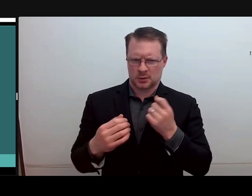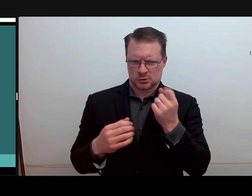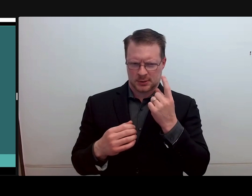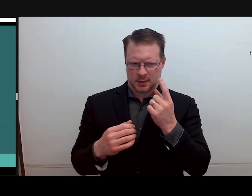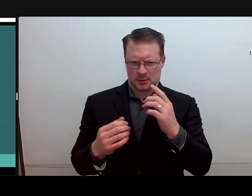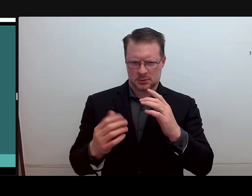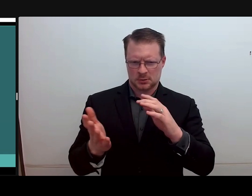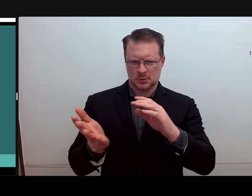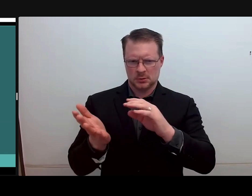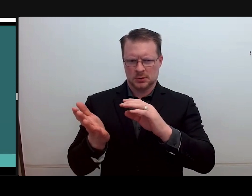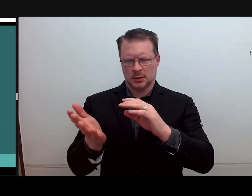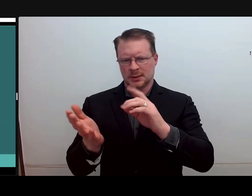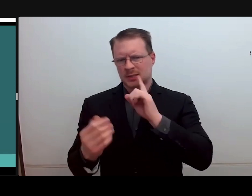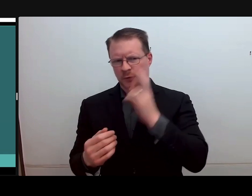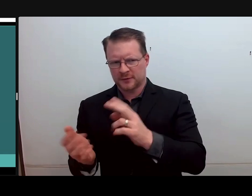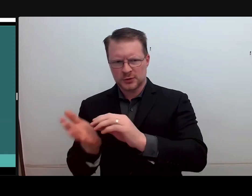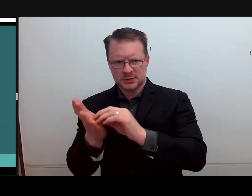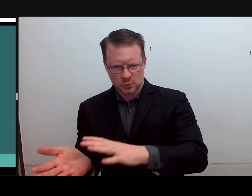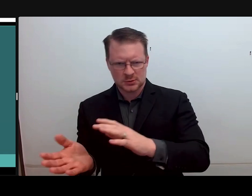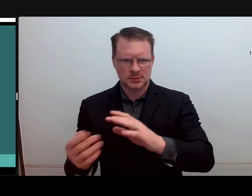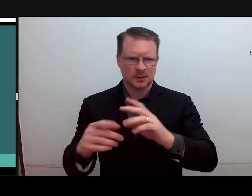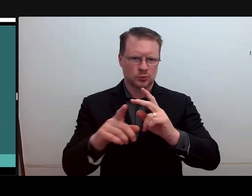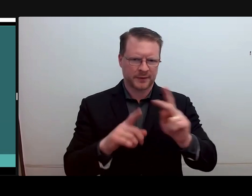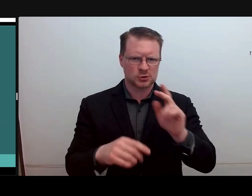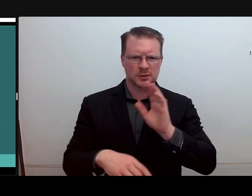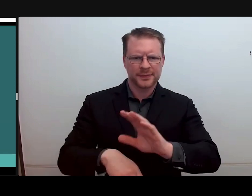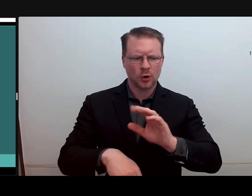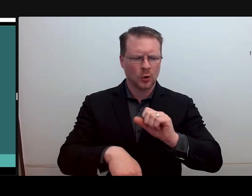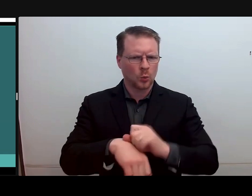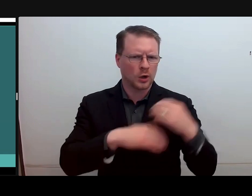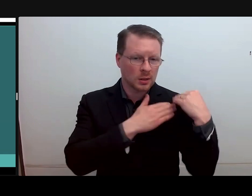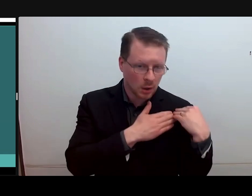It's important that we understand deaf and hard-of-hearing students and professionals'